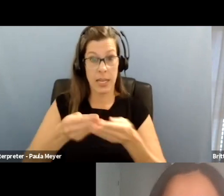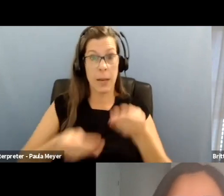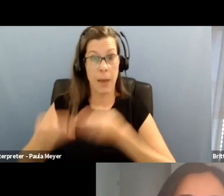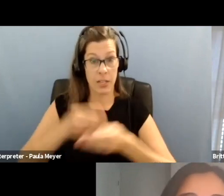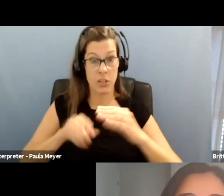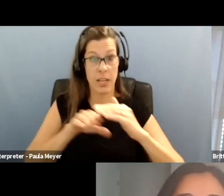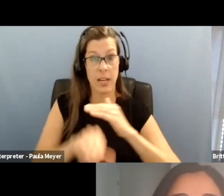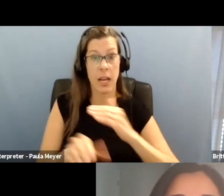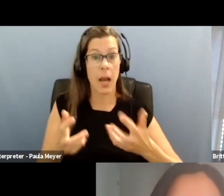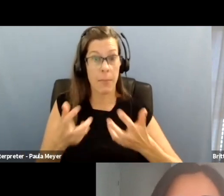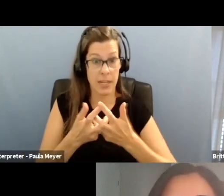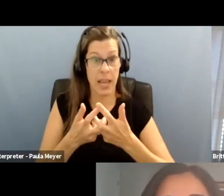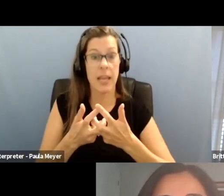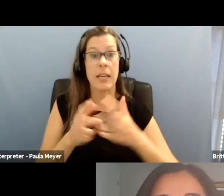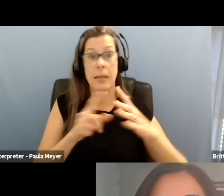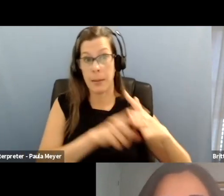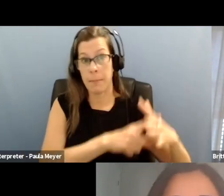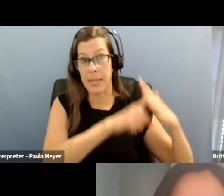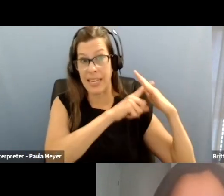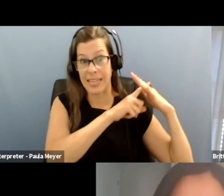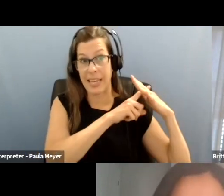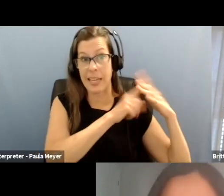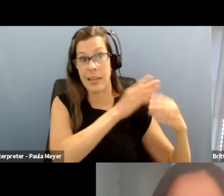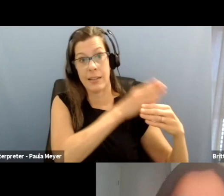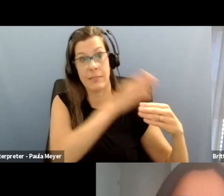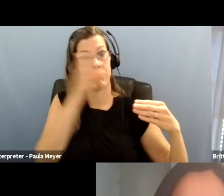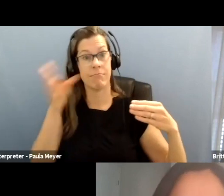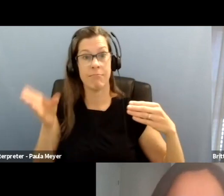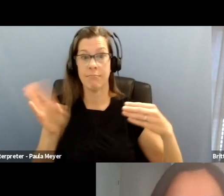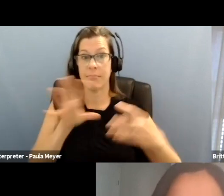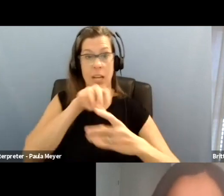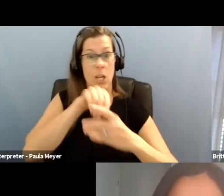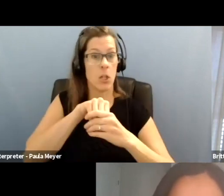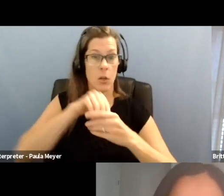costs from the very beginning, it’s part of our whole budget season, if you will an approval.